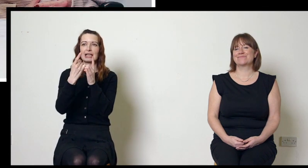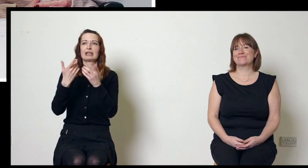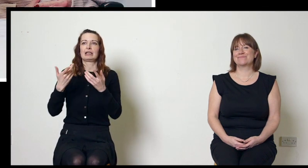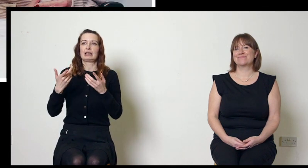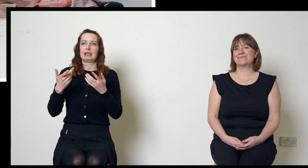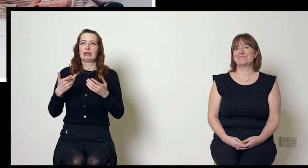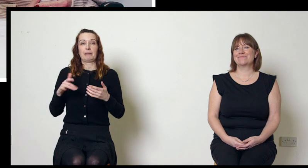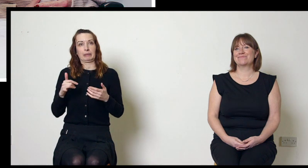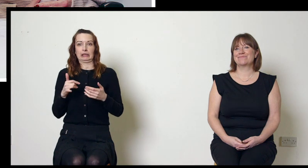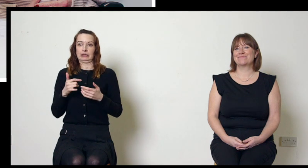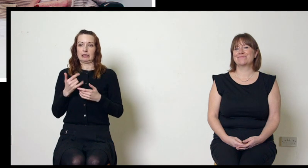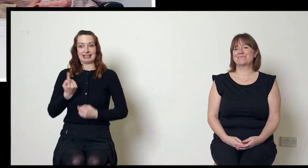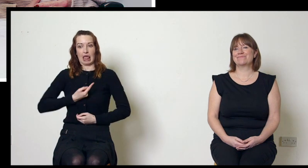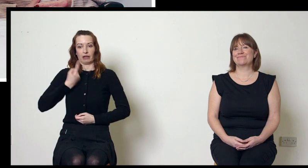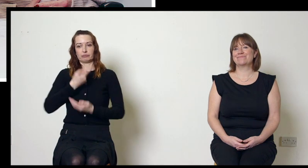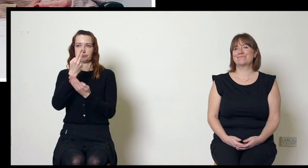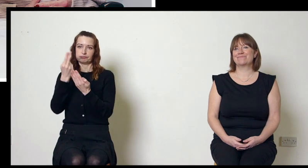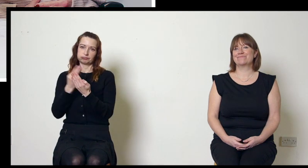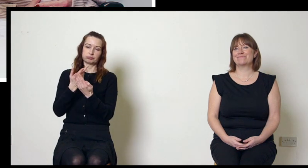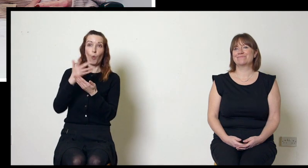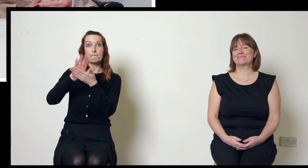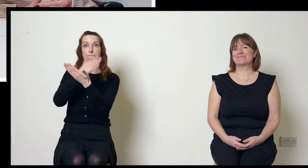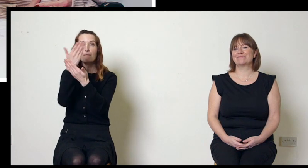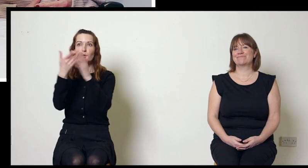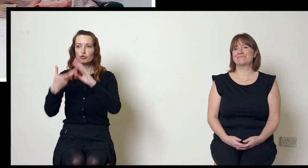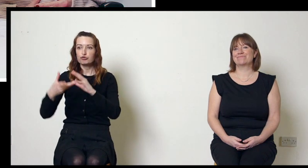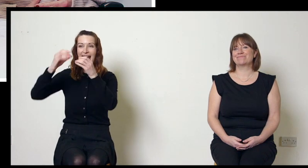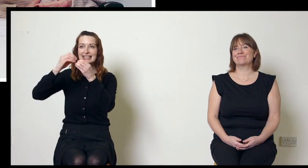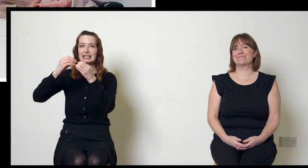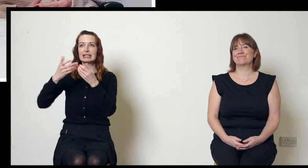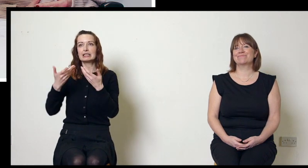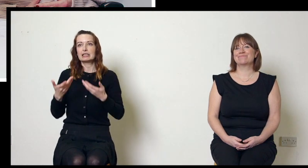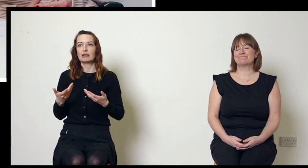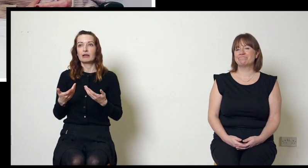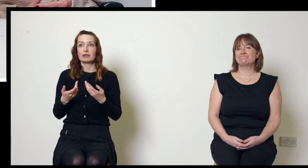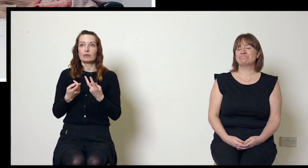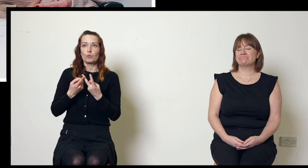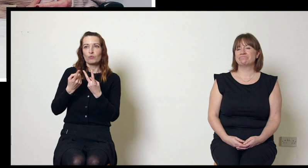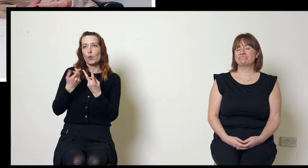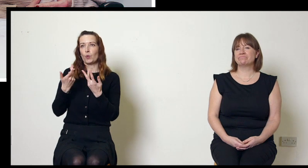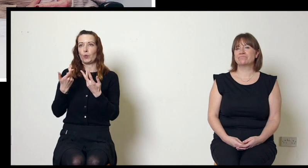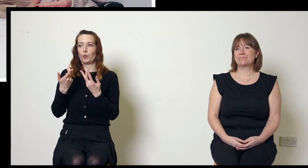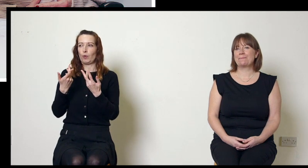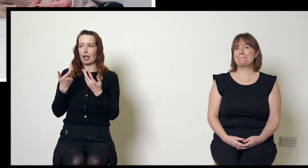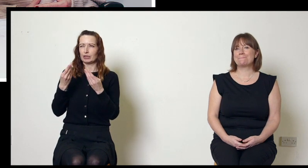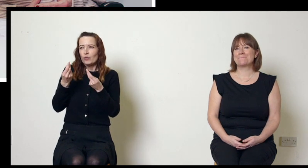whether it was a portrait and then some poetry created by them. and there were zines also that were, you know, you could touch them.